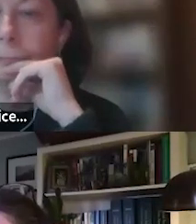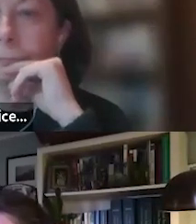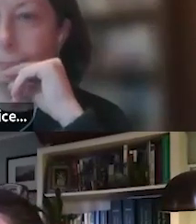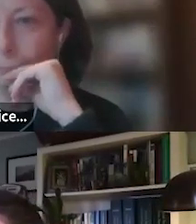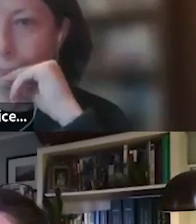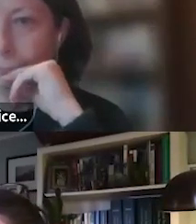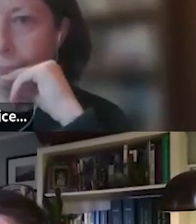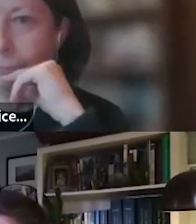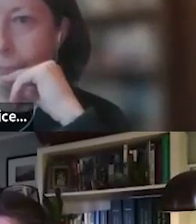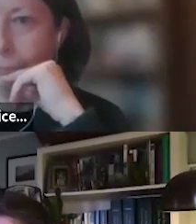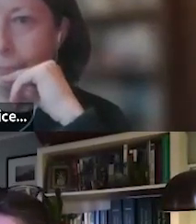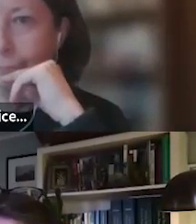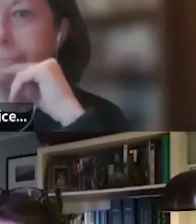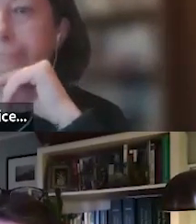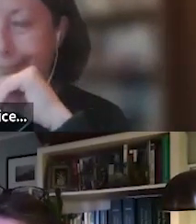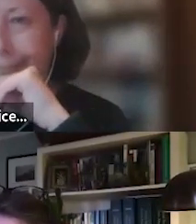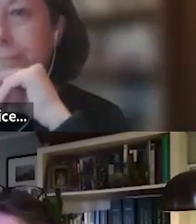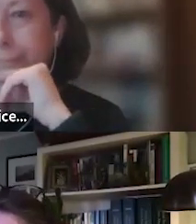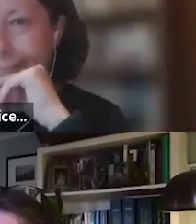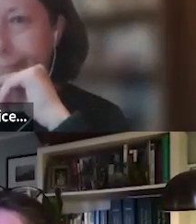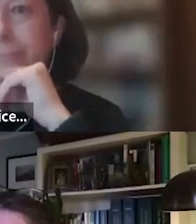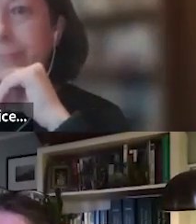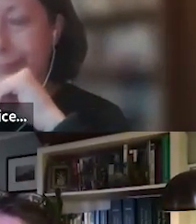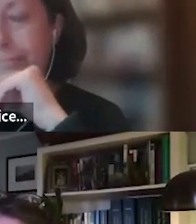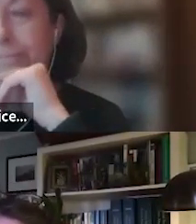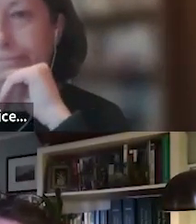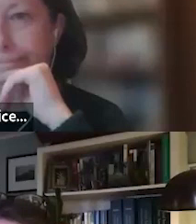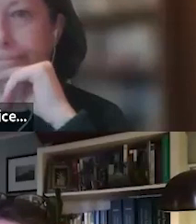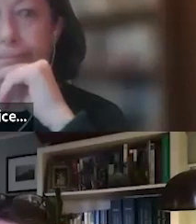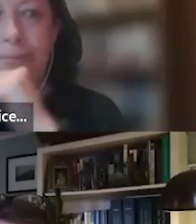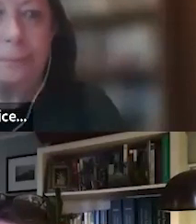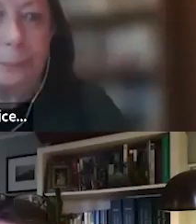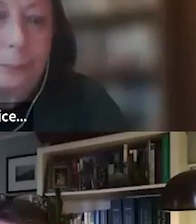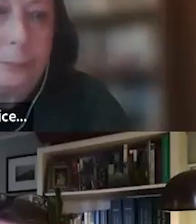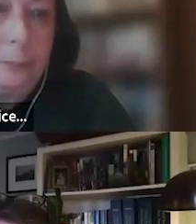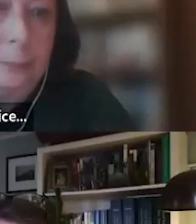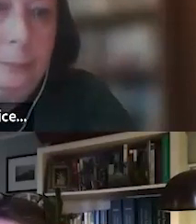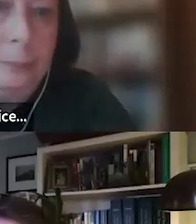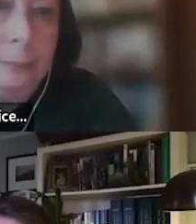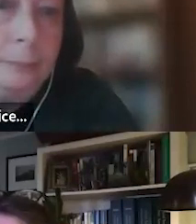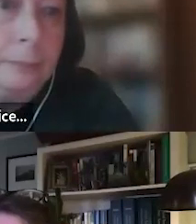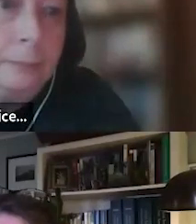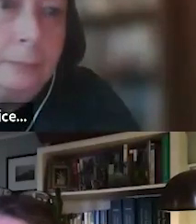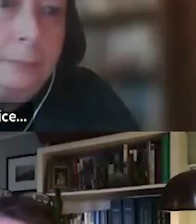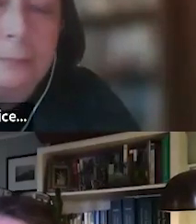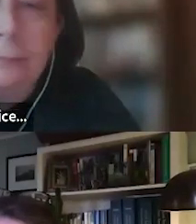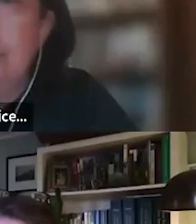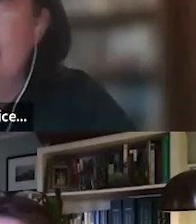put an SSI application in front of you, right? So, Kate, can you talk a little bit about that, you know, applying for SSI,